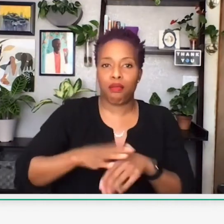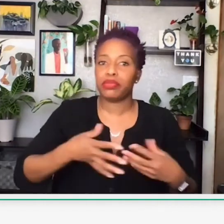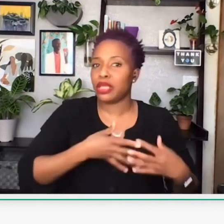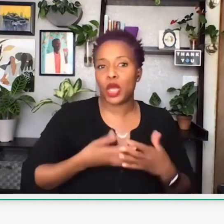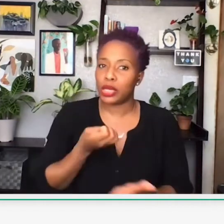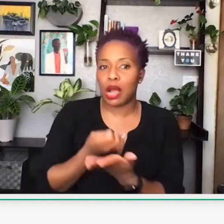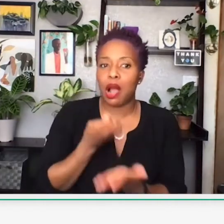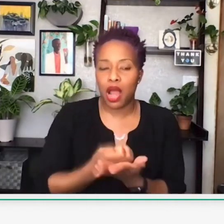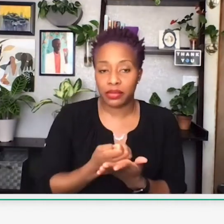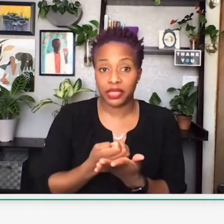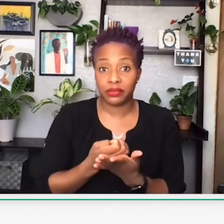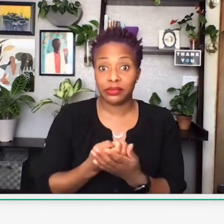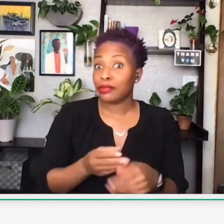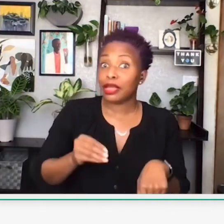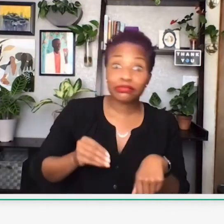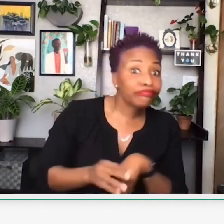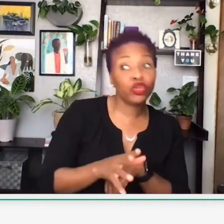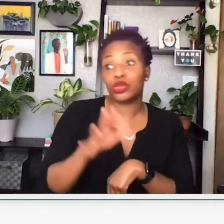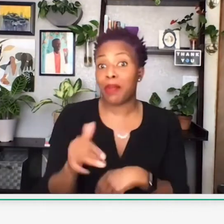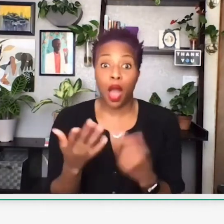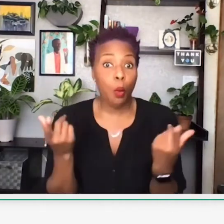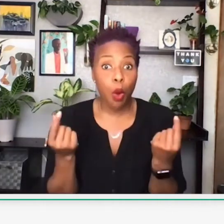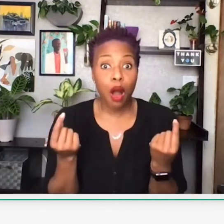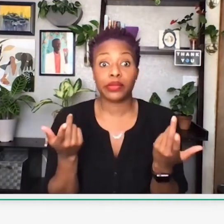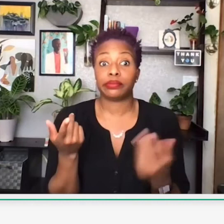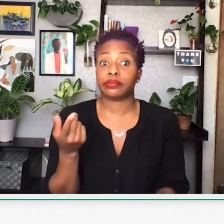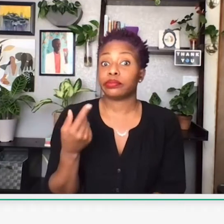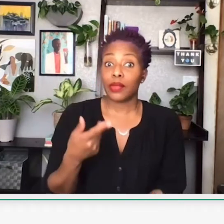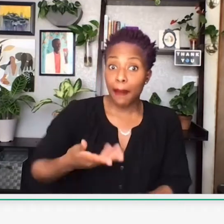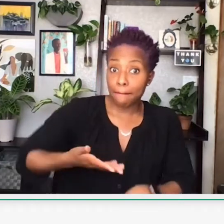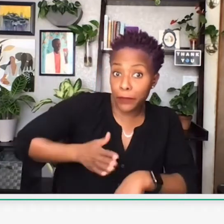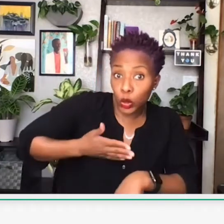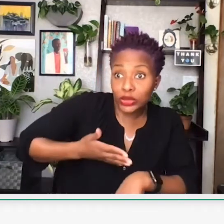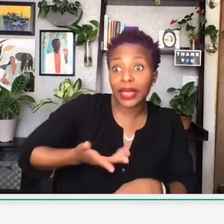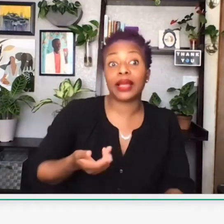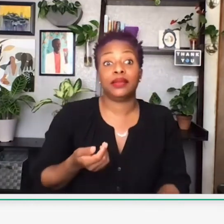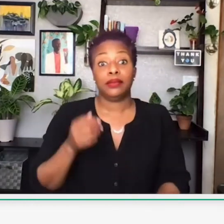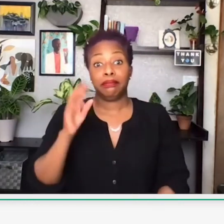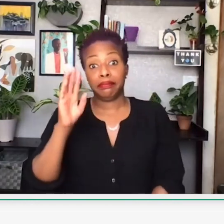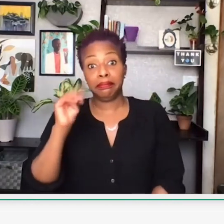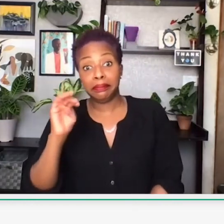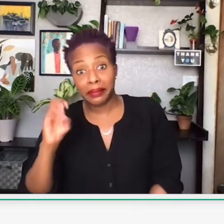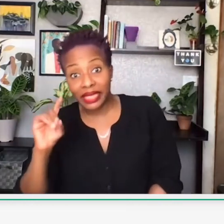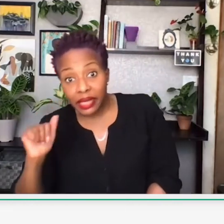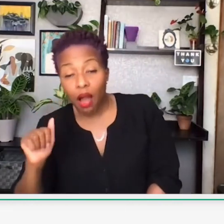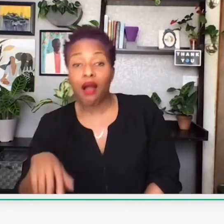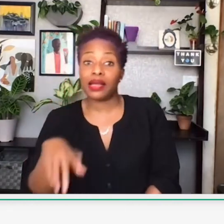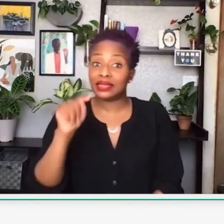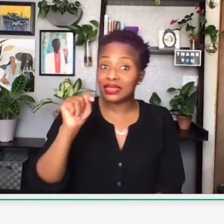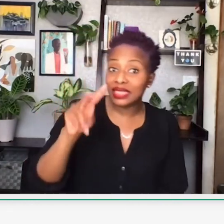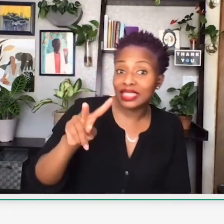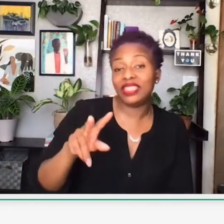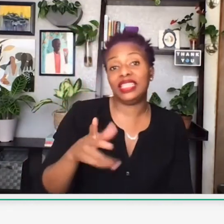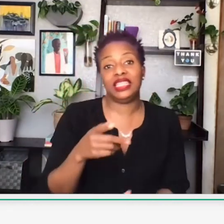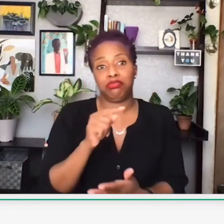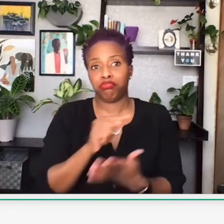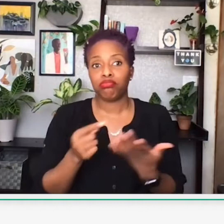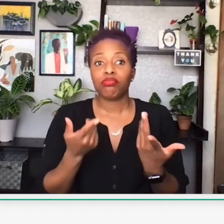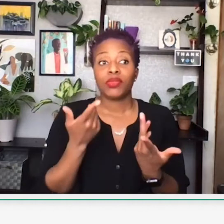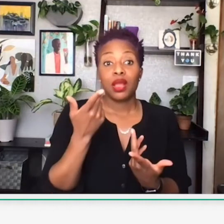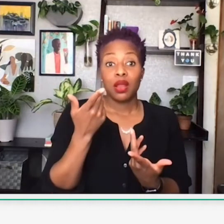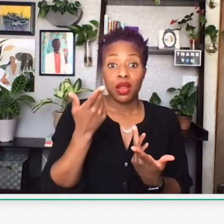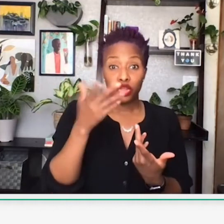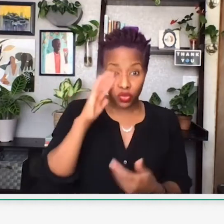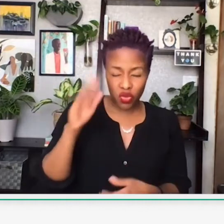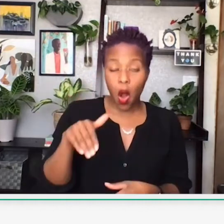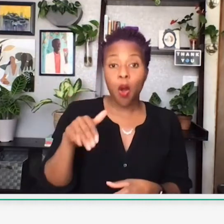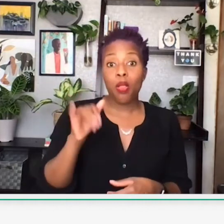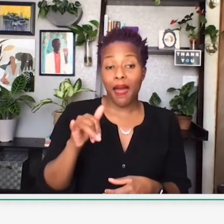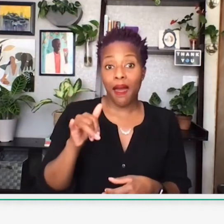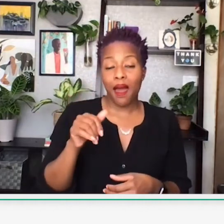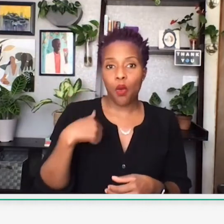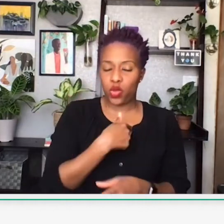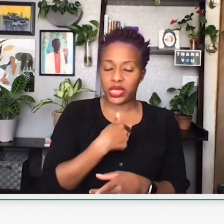And it's expected to increase $1.8 trillion more. So, this could be advertised through media, TV,